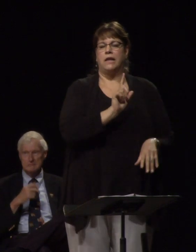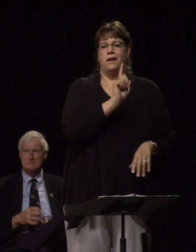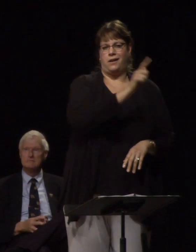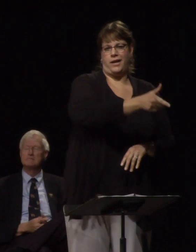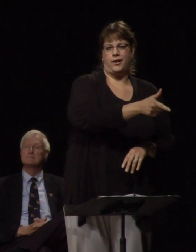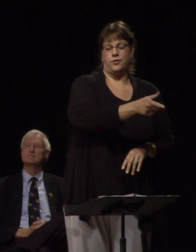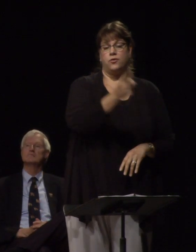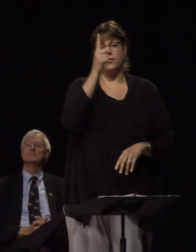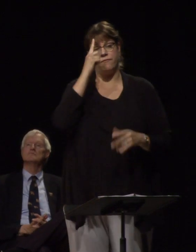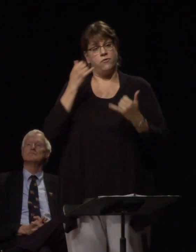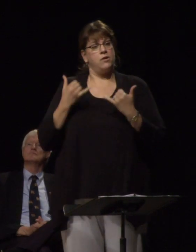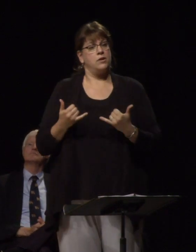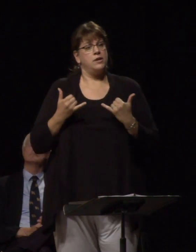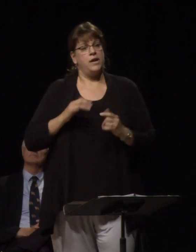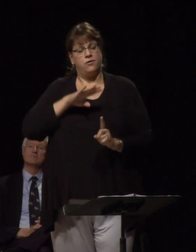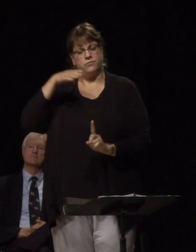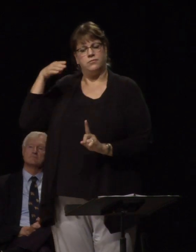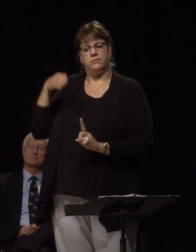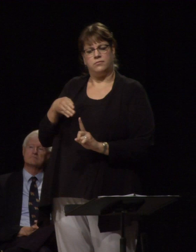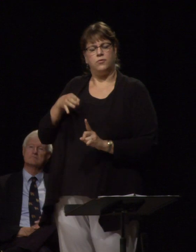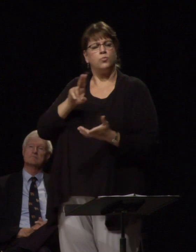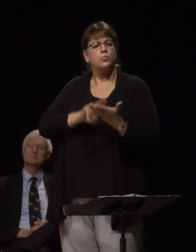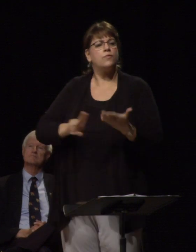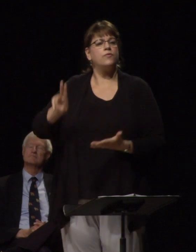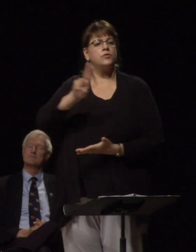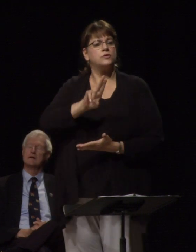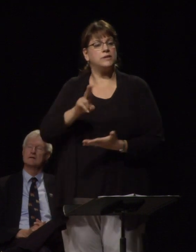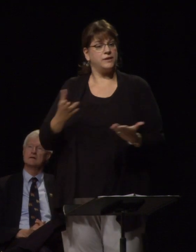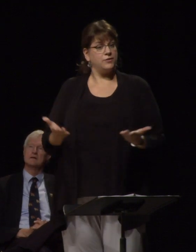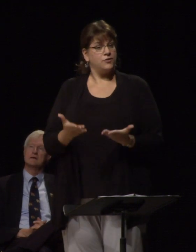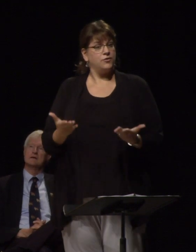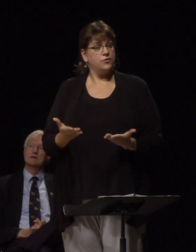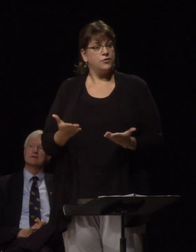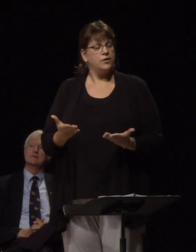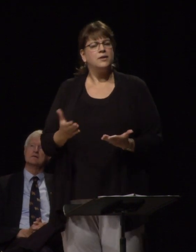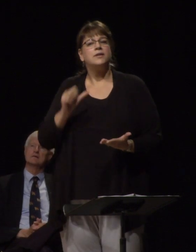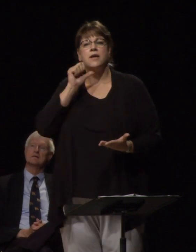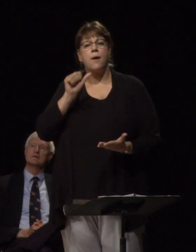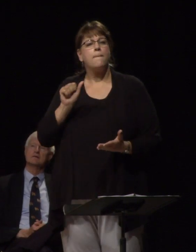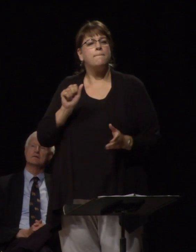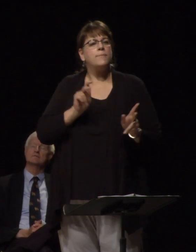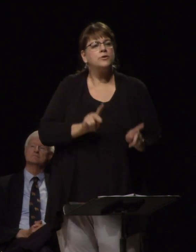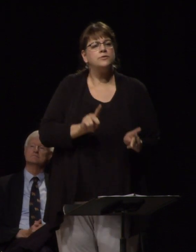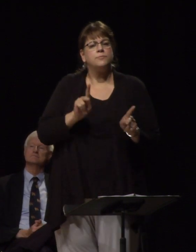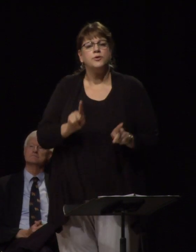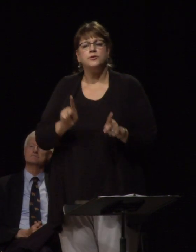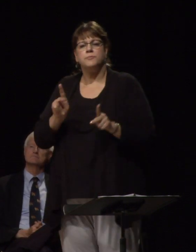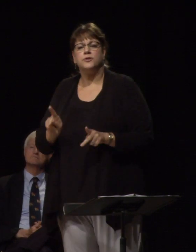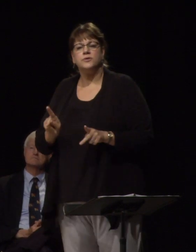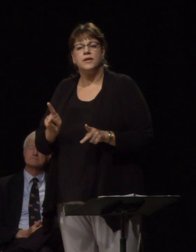COUPLE MINUTES THINKING ABOUT THE UNIVERSITY NOT AS A COLLECTION OF INDIVIDUALS, BUT AS A SINGLE COMMUNITY.